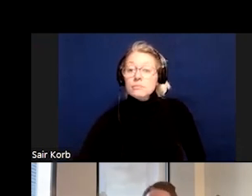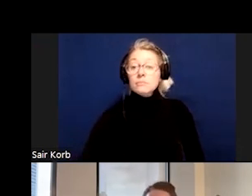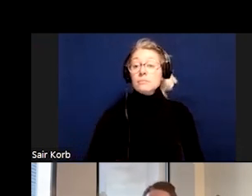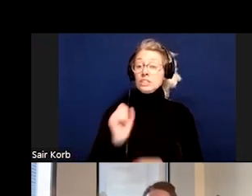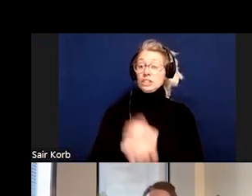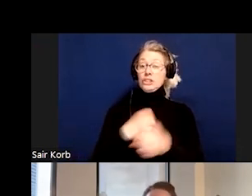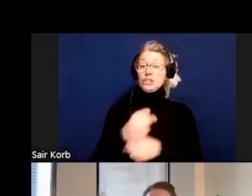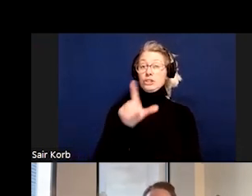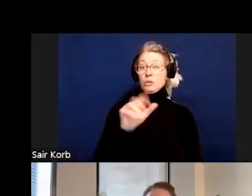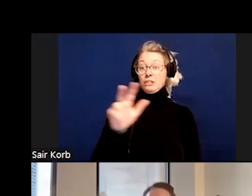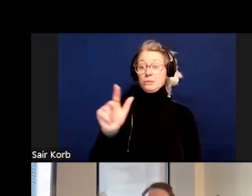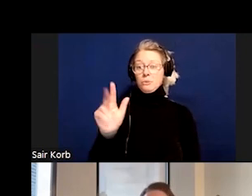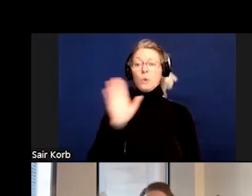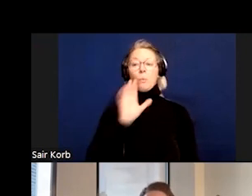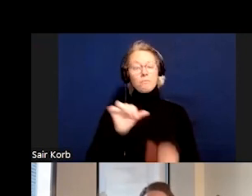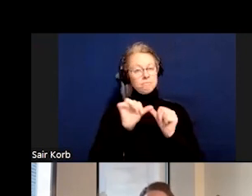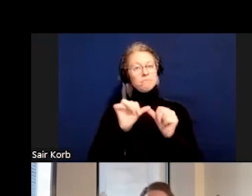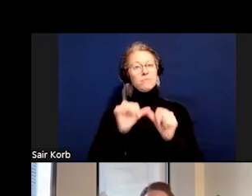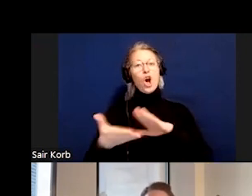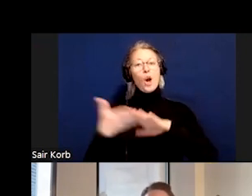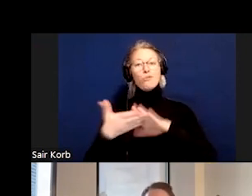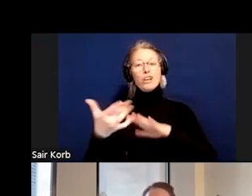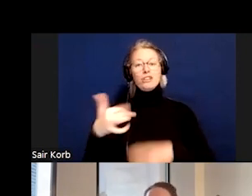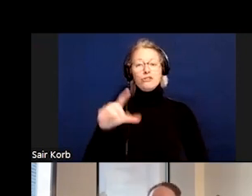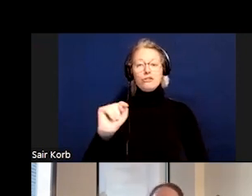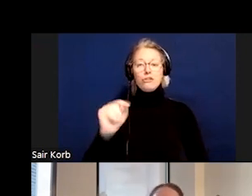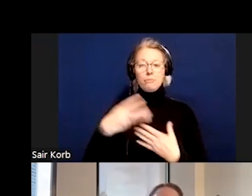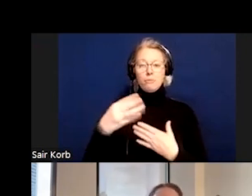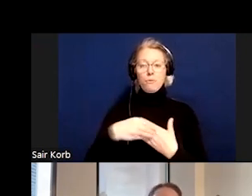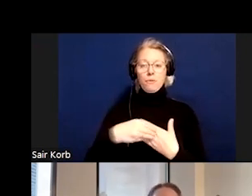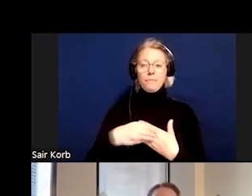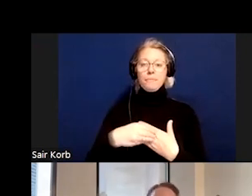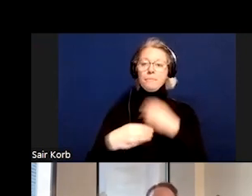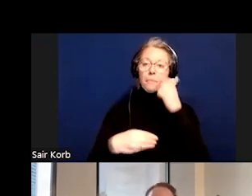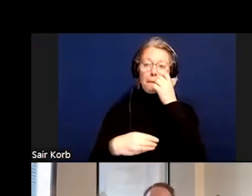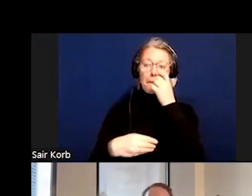Grant Program, the Project Grant for Organizations and the Future Focus Programs for non-profit